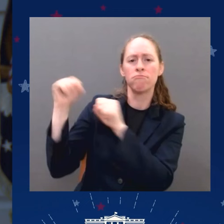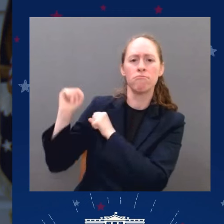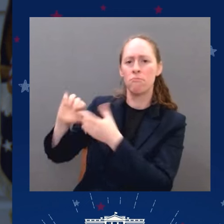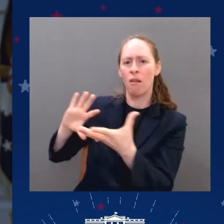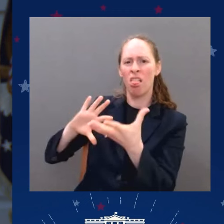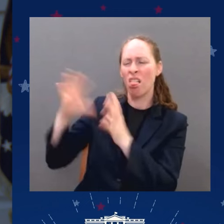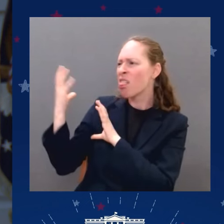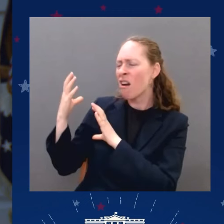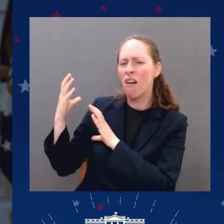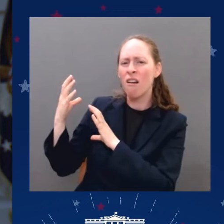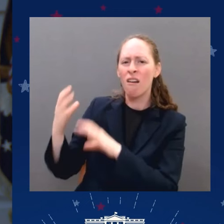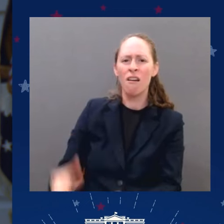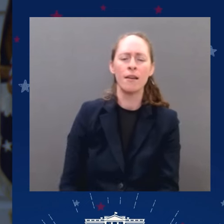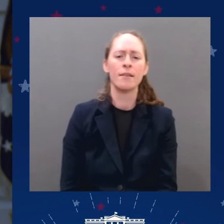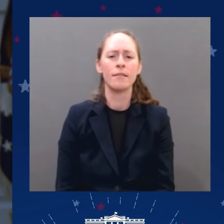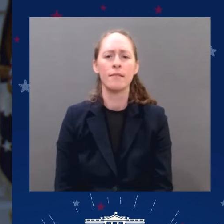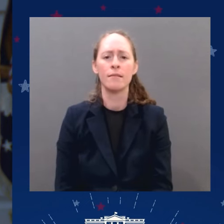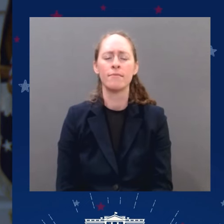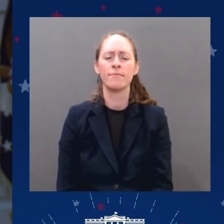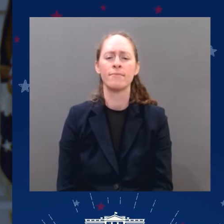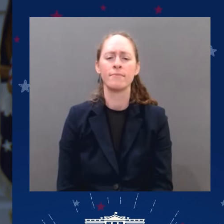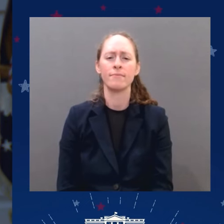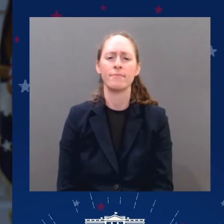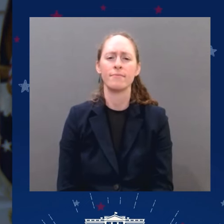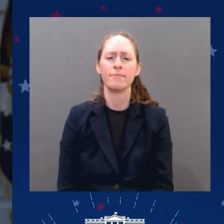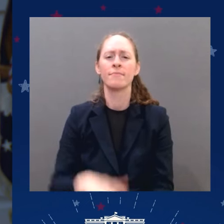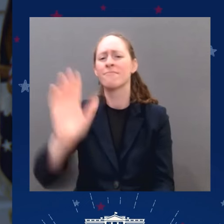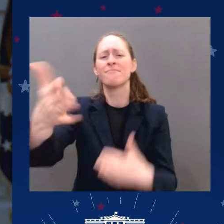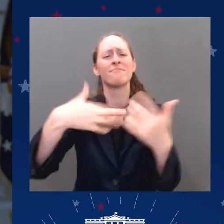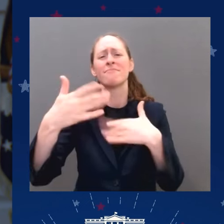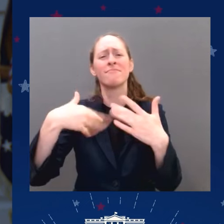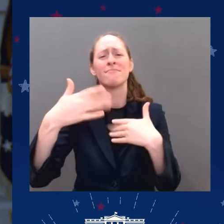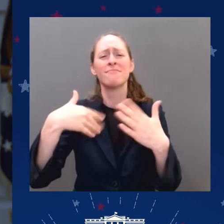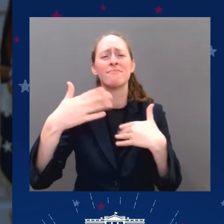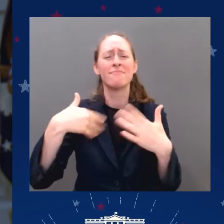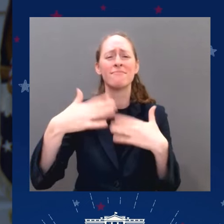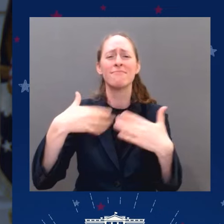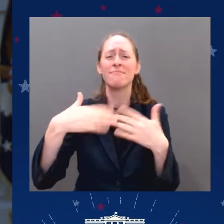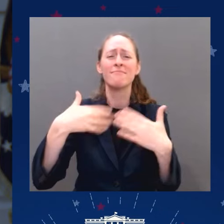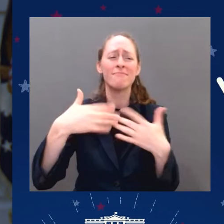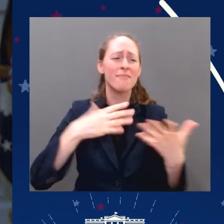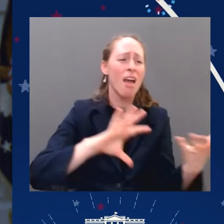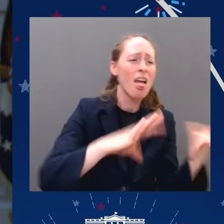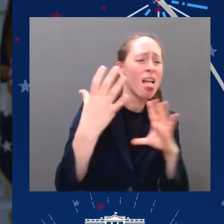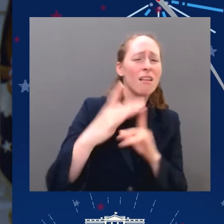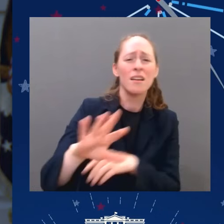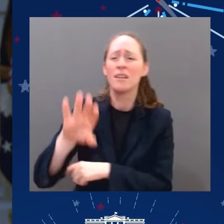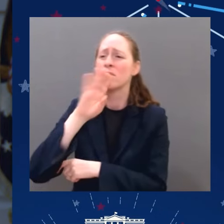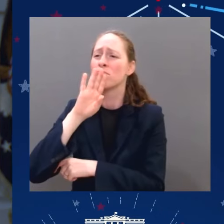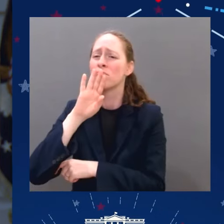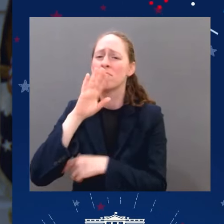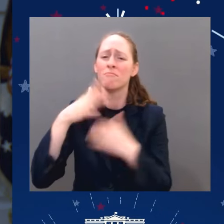We've always come out better than we went in. We've been tested before, just as we're being tested today.